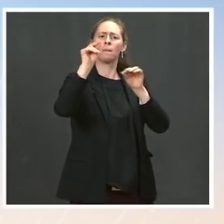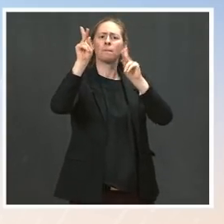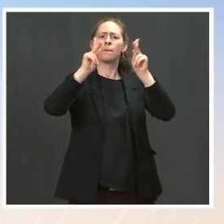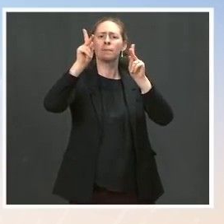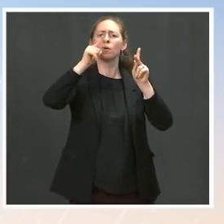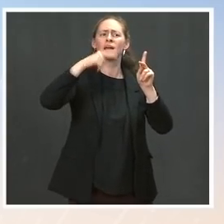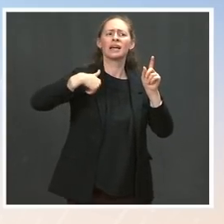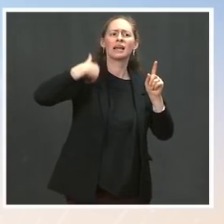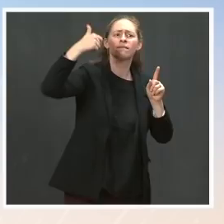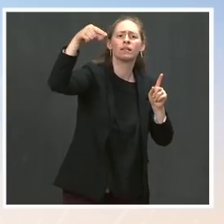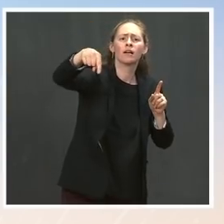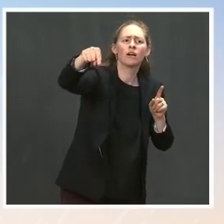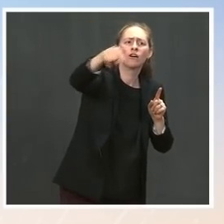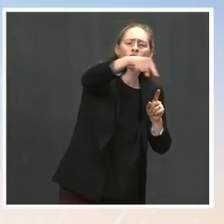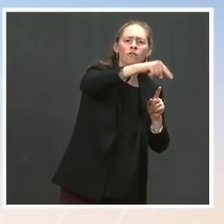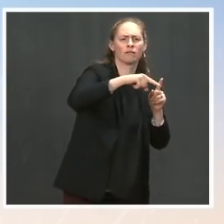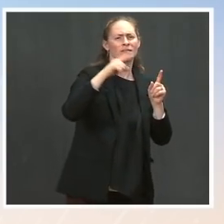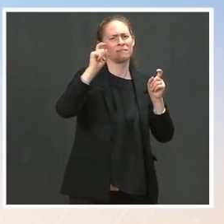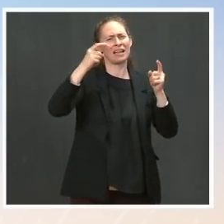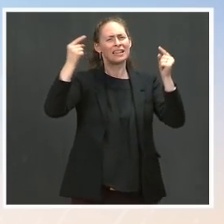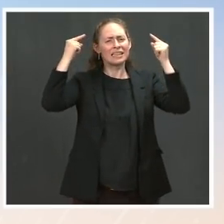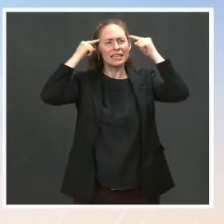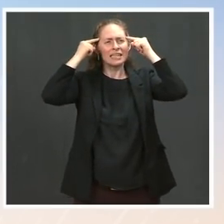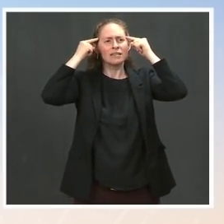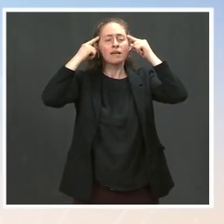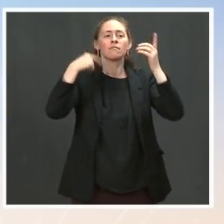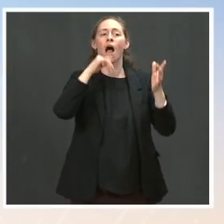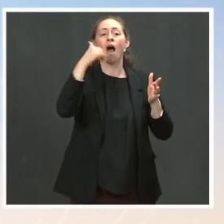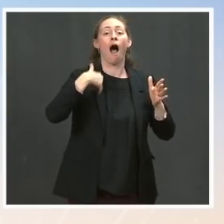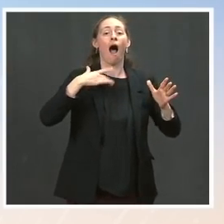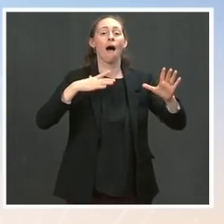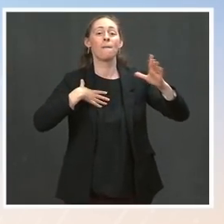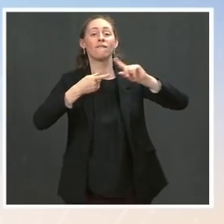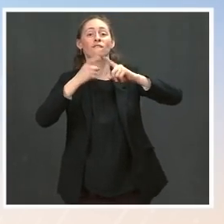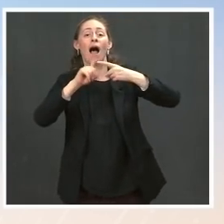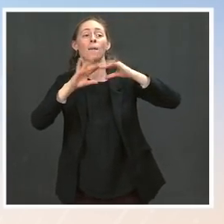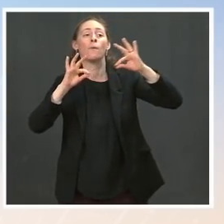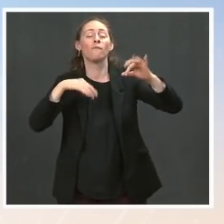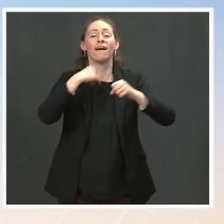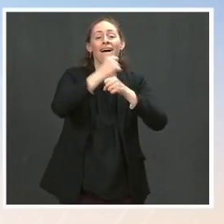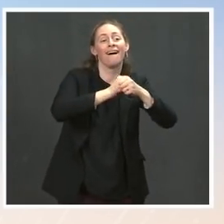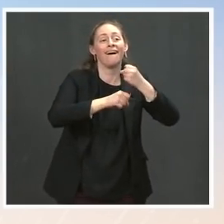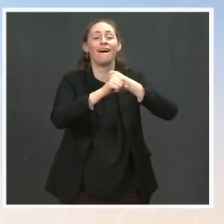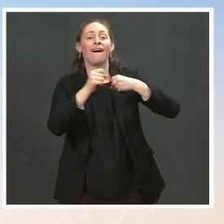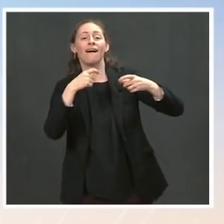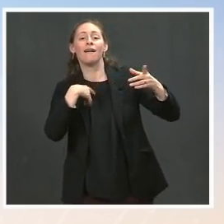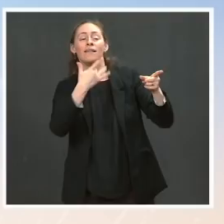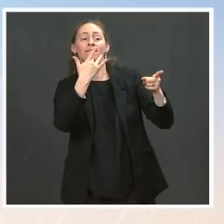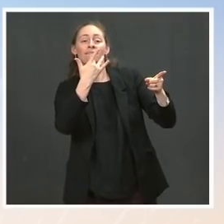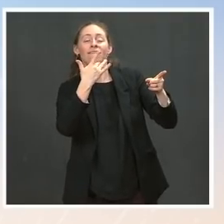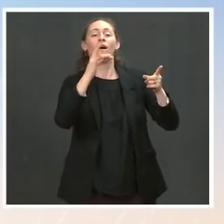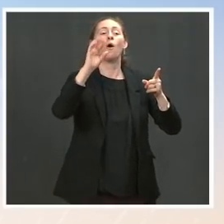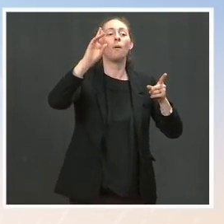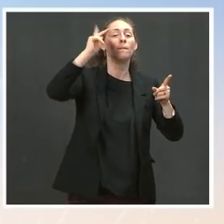We don't pick by our friends. We don't pick through a political prism. We pick through what is most effective to be fair